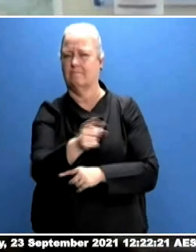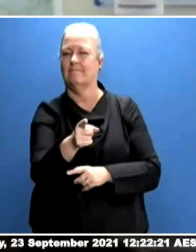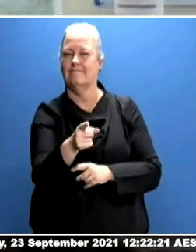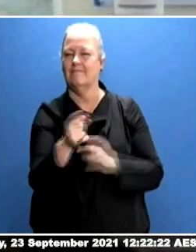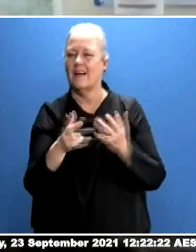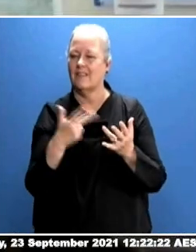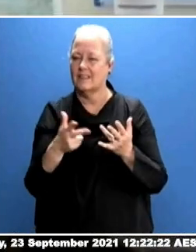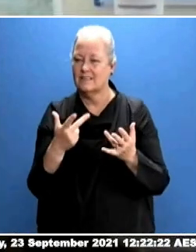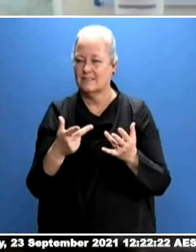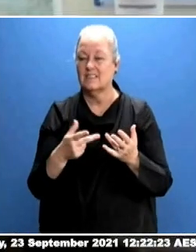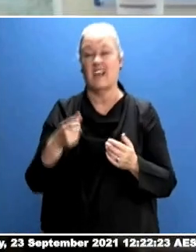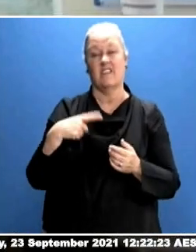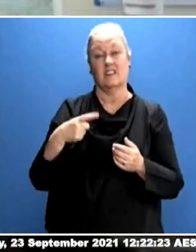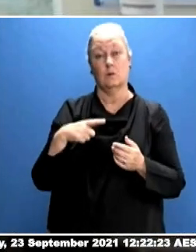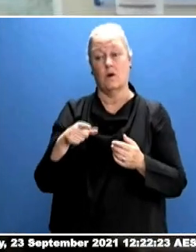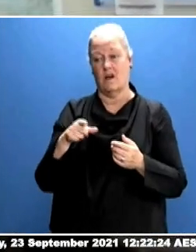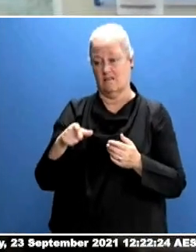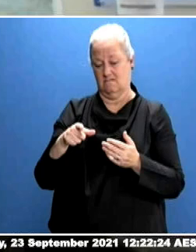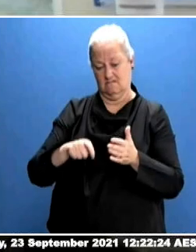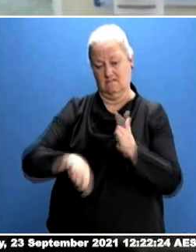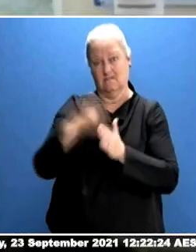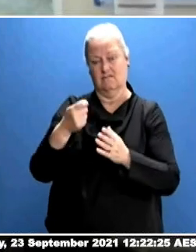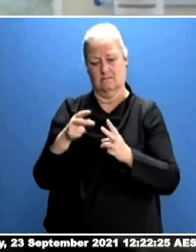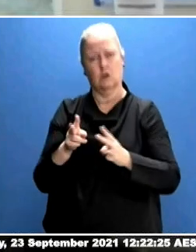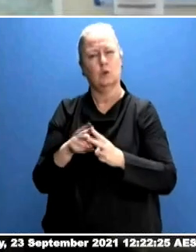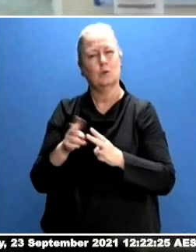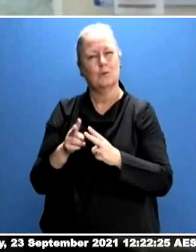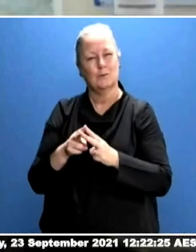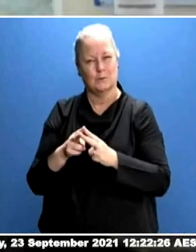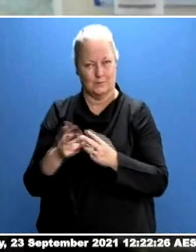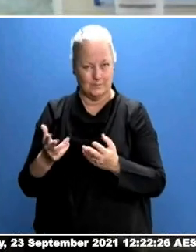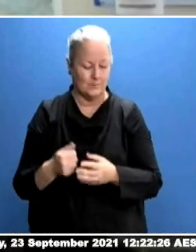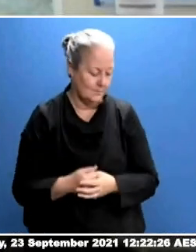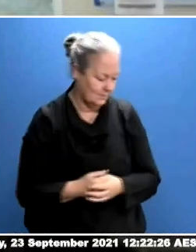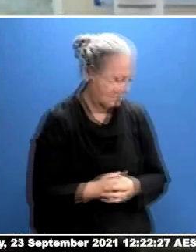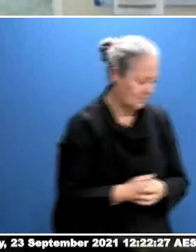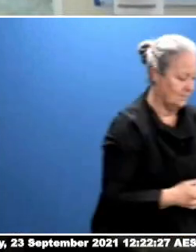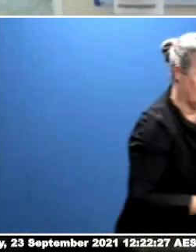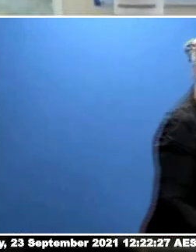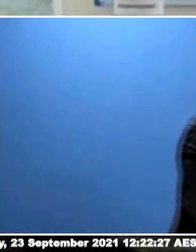the political climate and the desire to please an at times quite angry public in